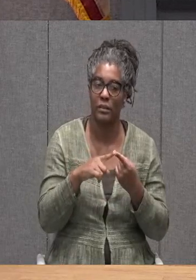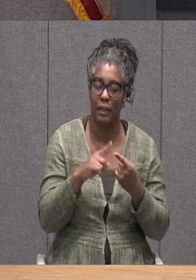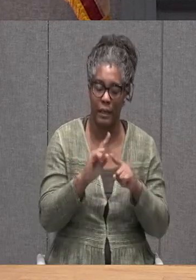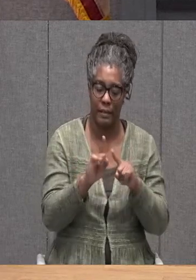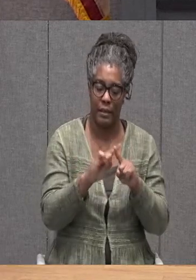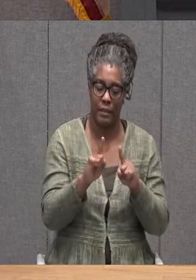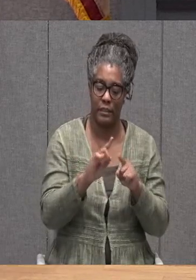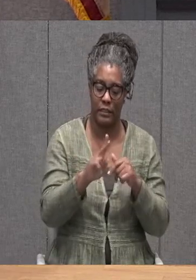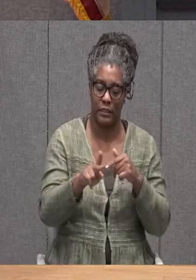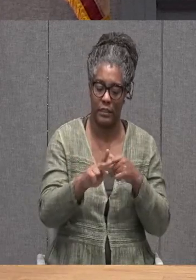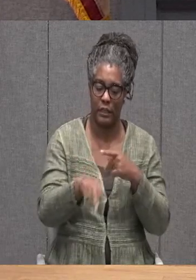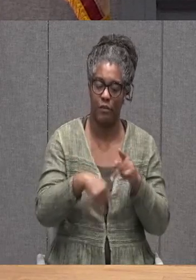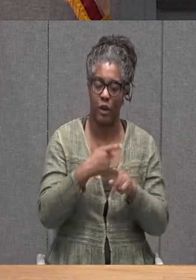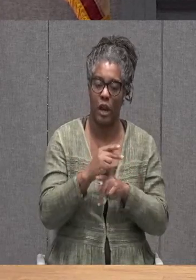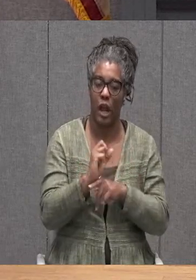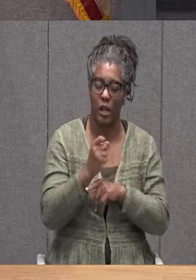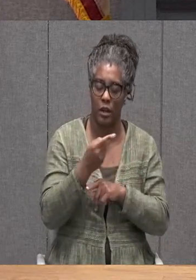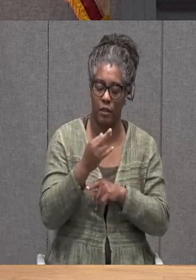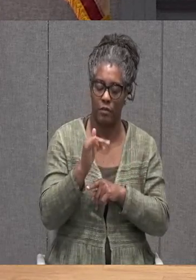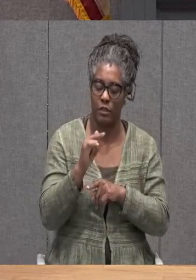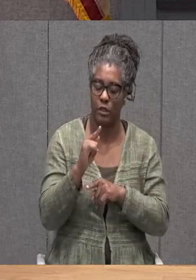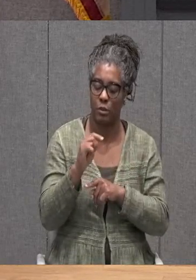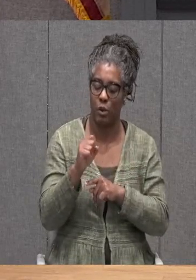Quick reminder on your equipment, you need to go get?